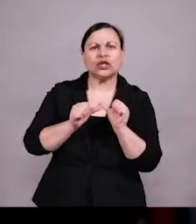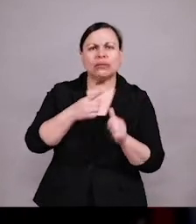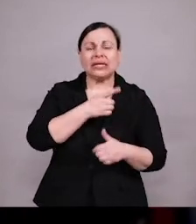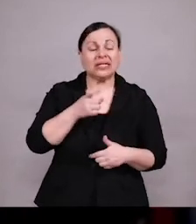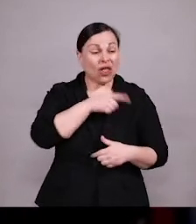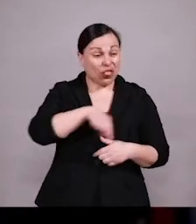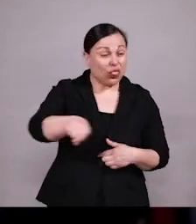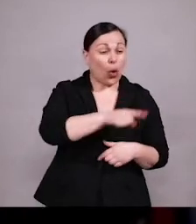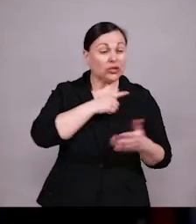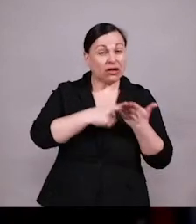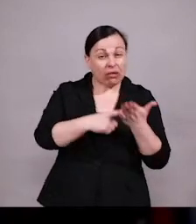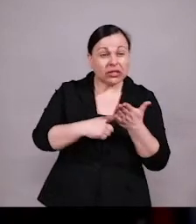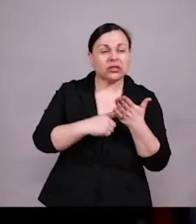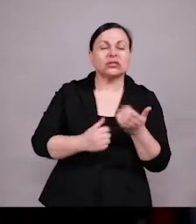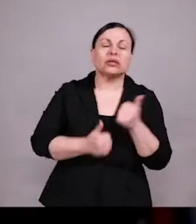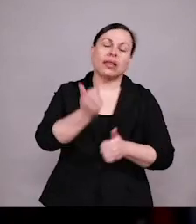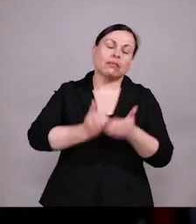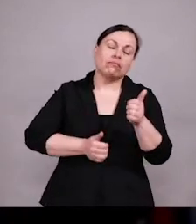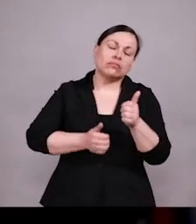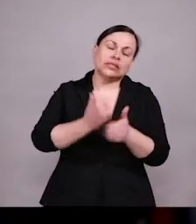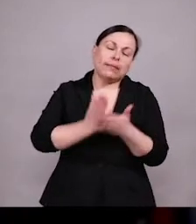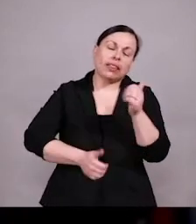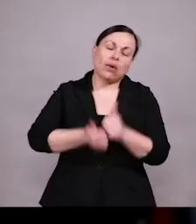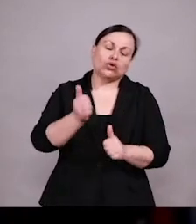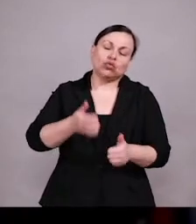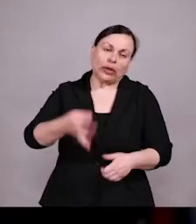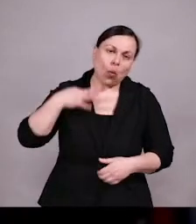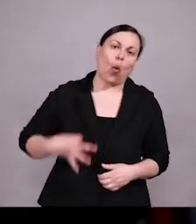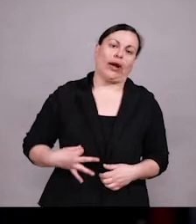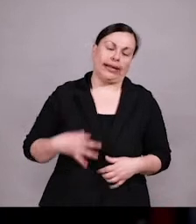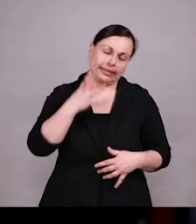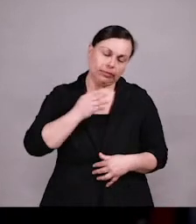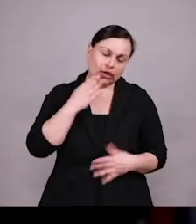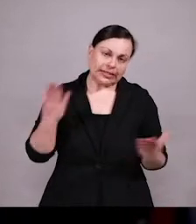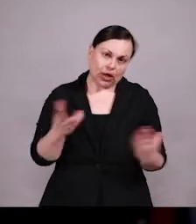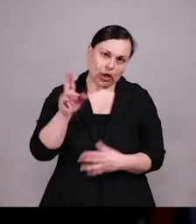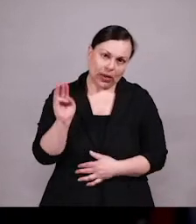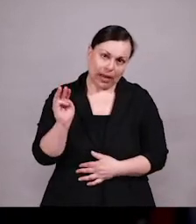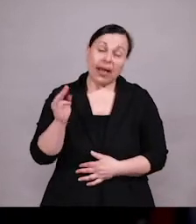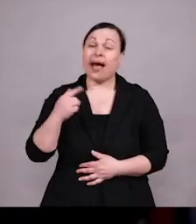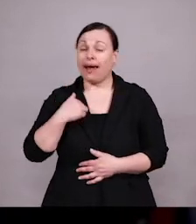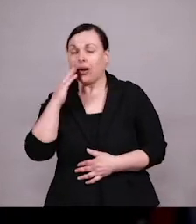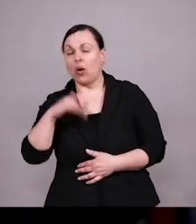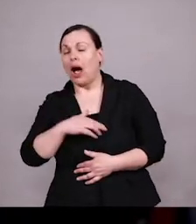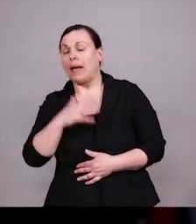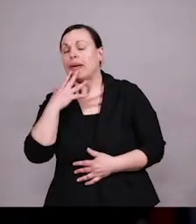most rewarding and enriching experiences I've had here at UNM and I am a better president for them.